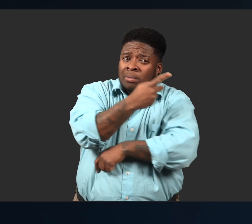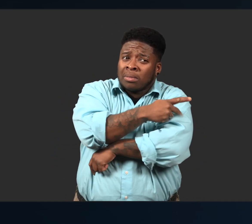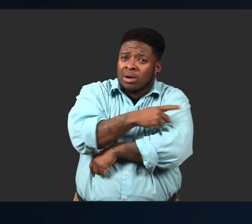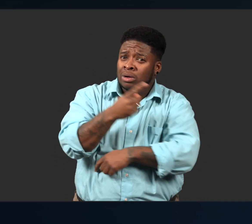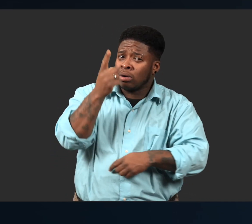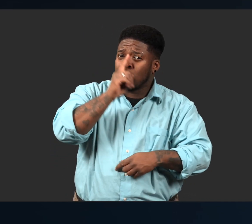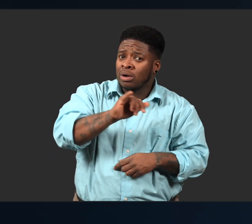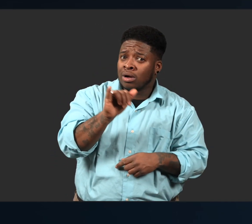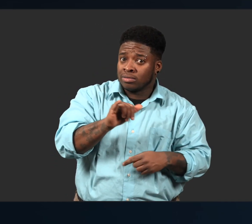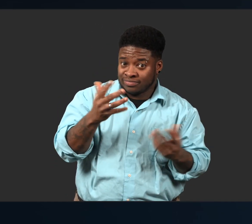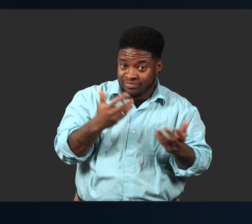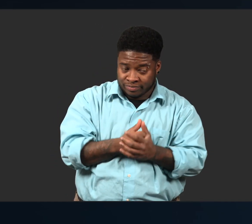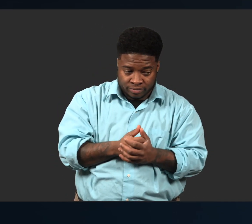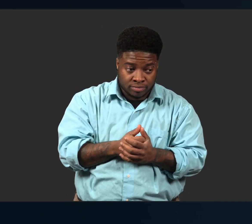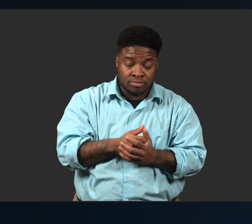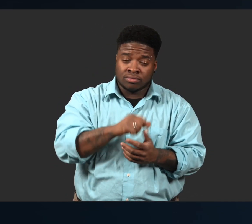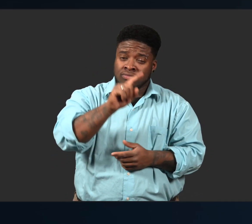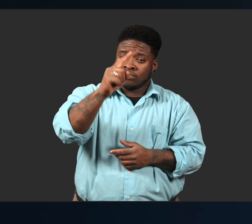Here's what outpatient treatment looks like.